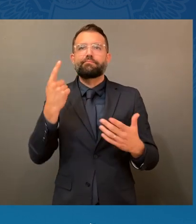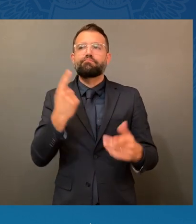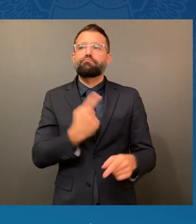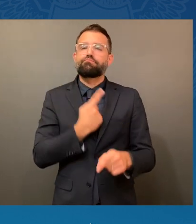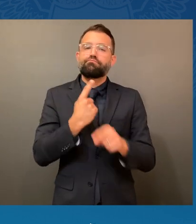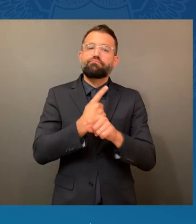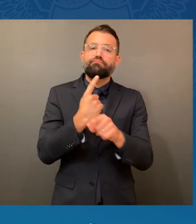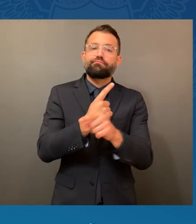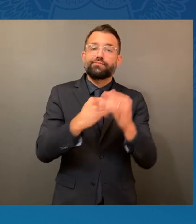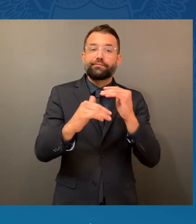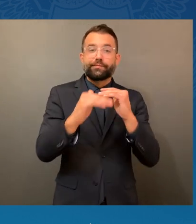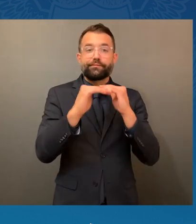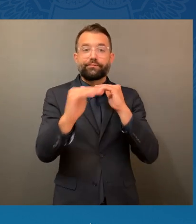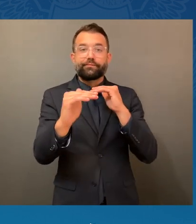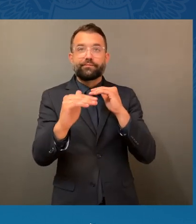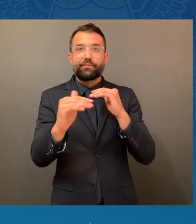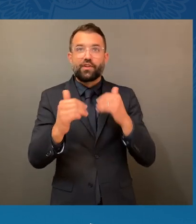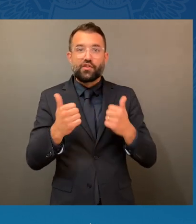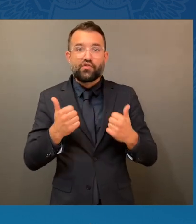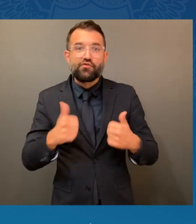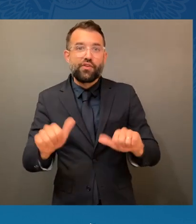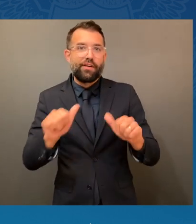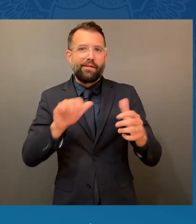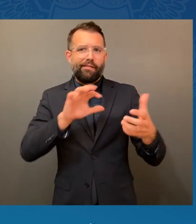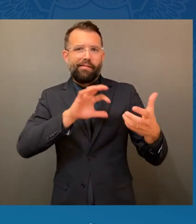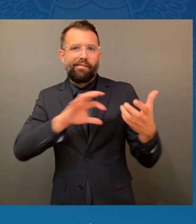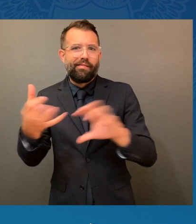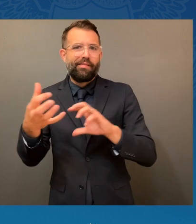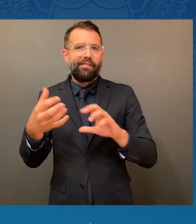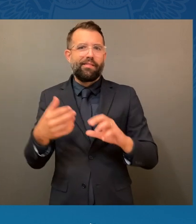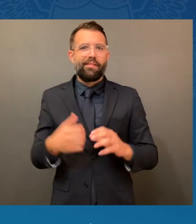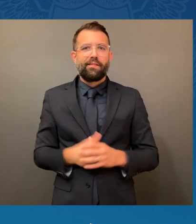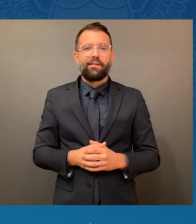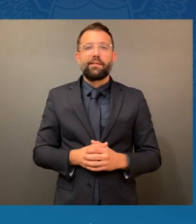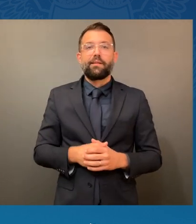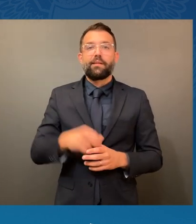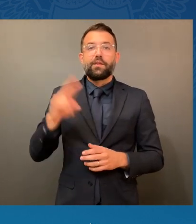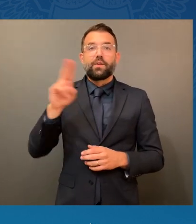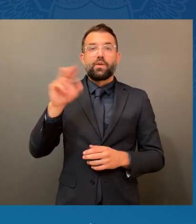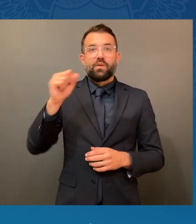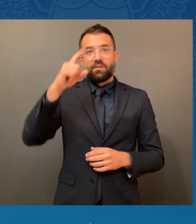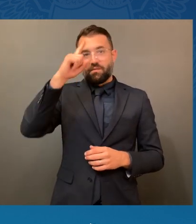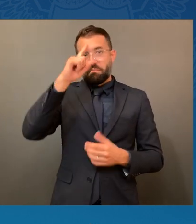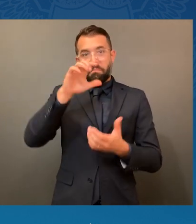The United States believes that peace and stability in the Taiwan Strait